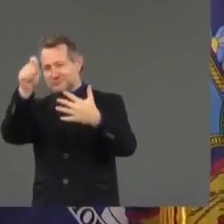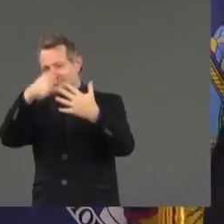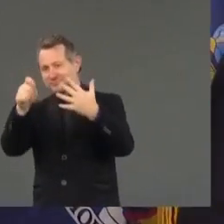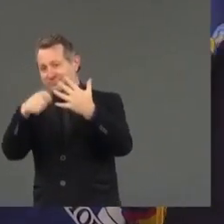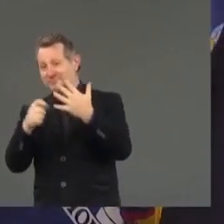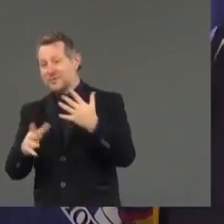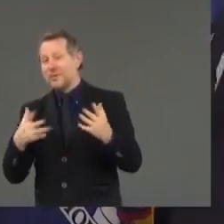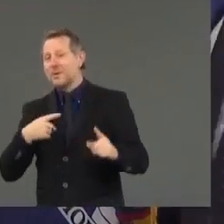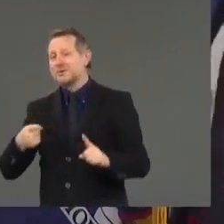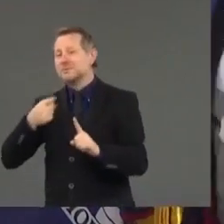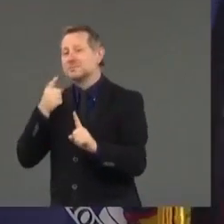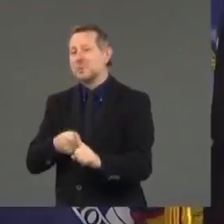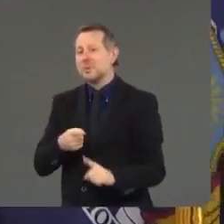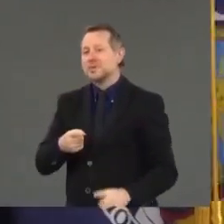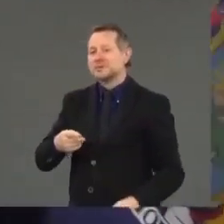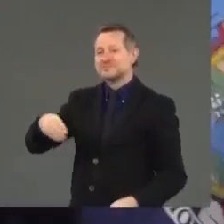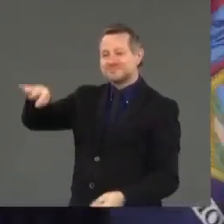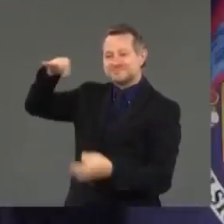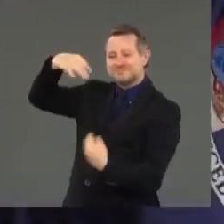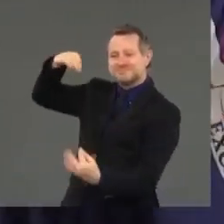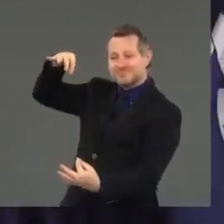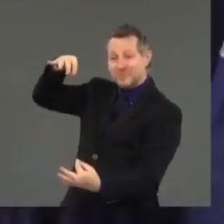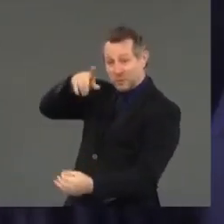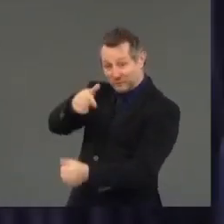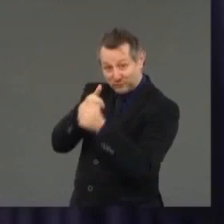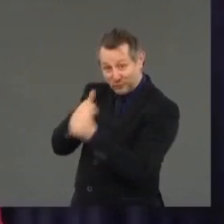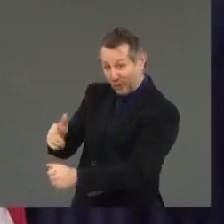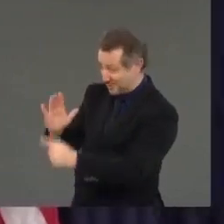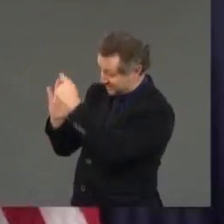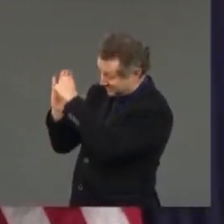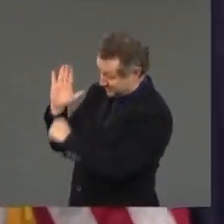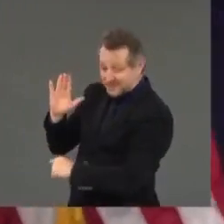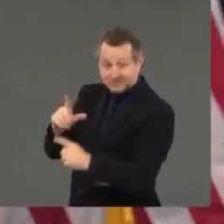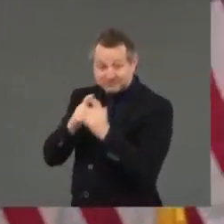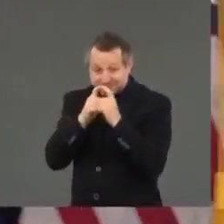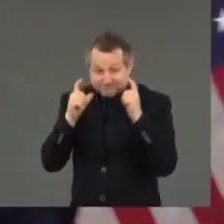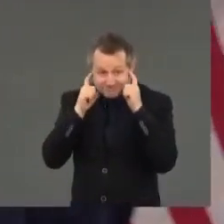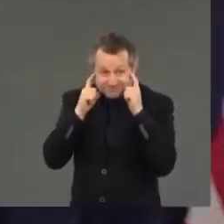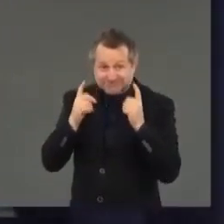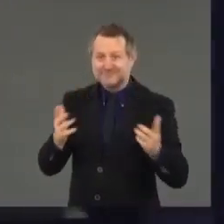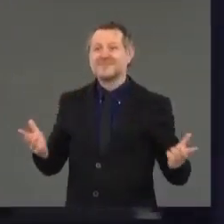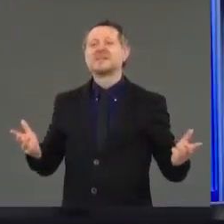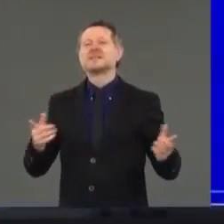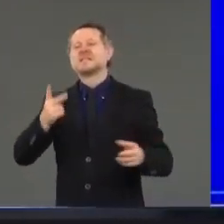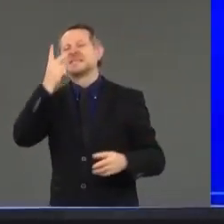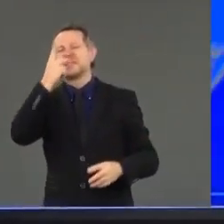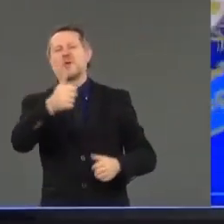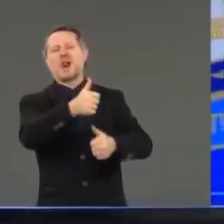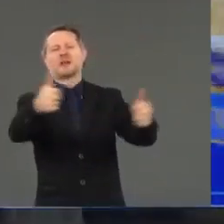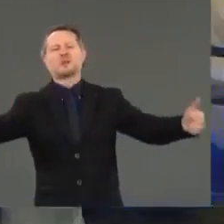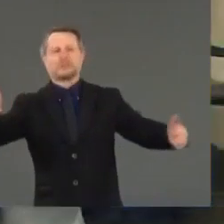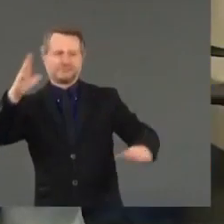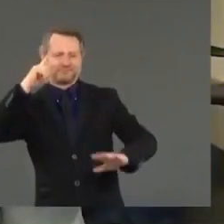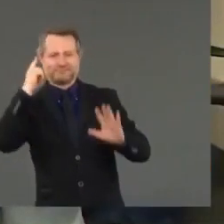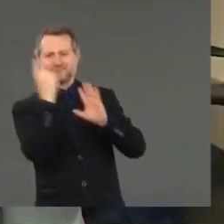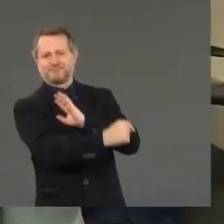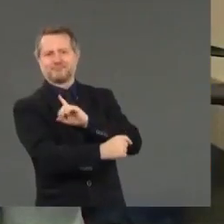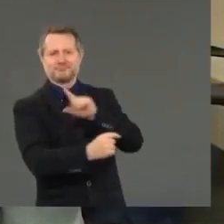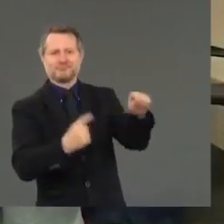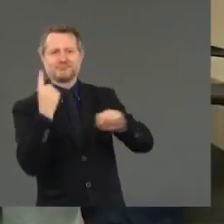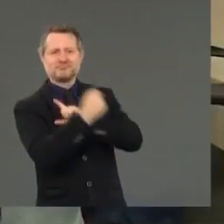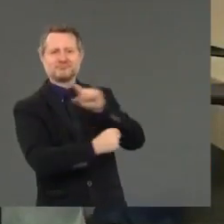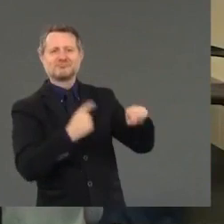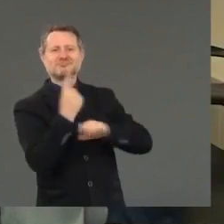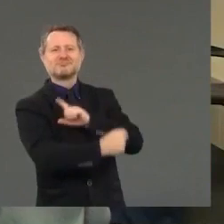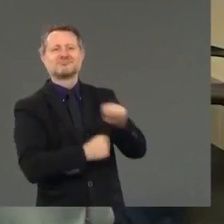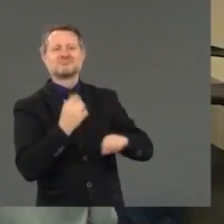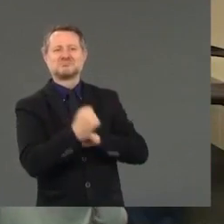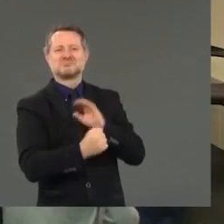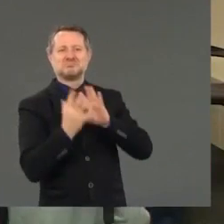WHEN WE HIT THOSE NUMBERS AND